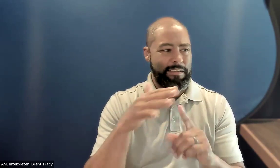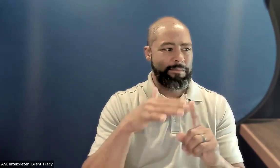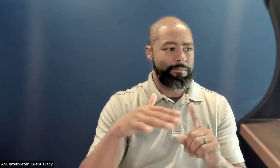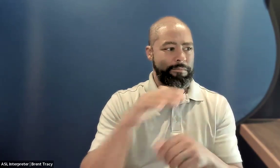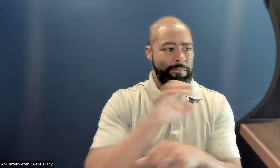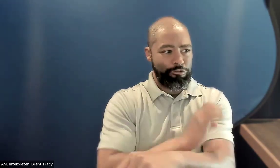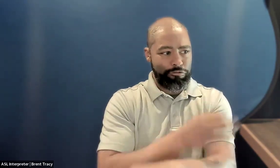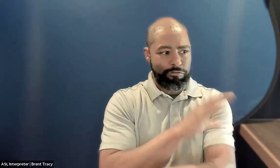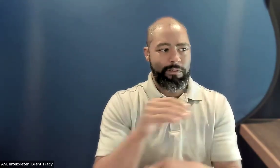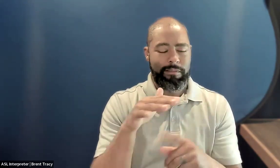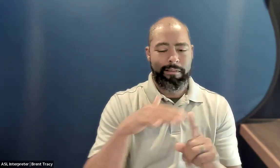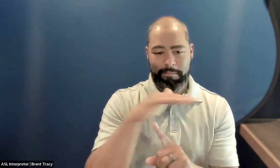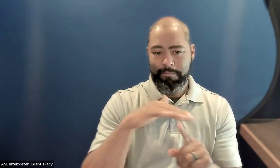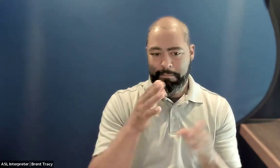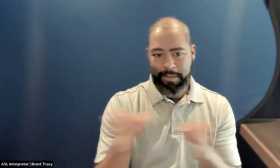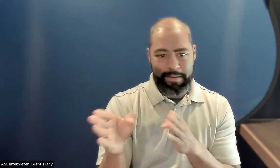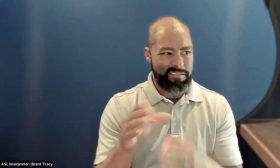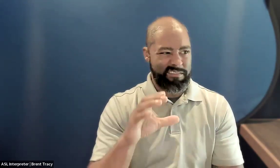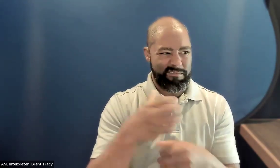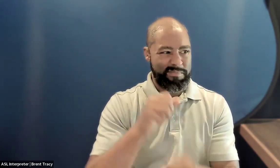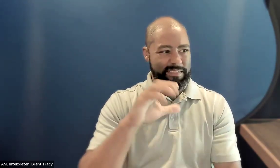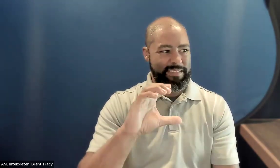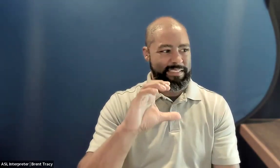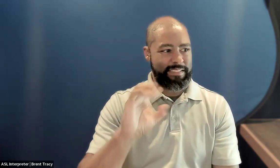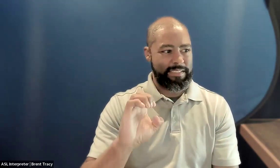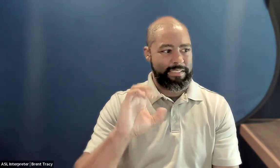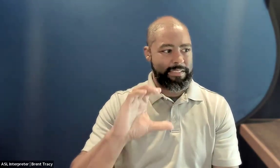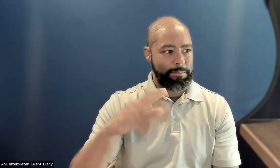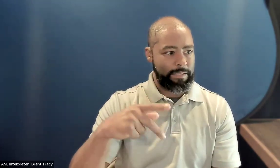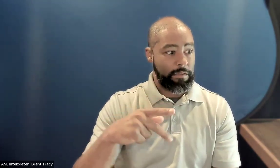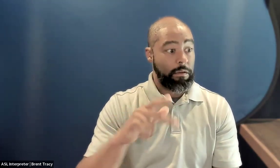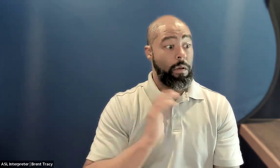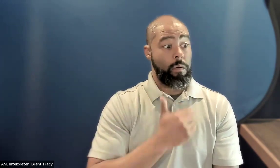a goal of preserving 40% of Massachusetts lands and waters